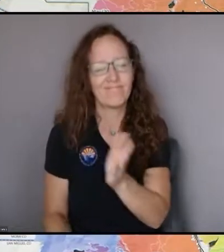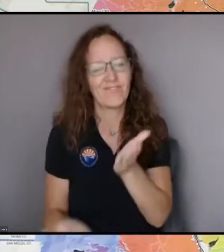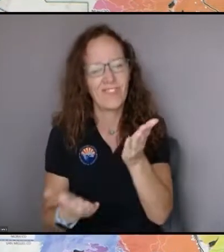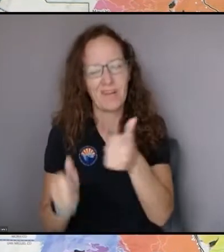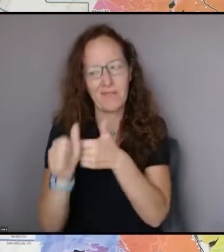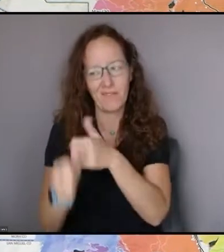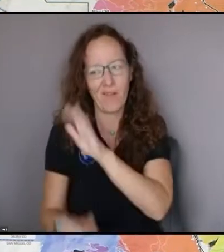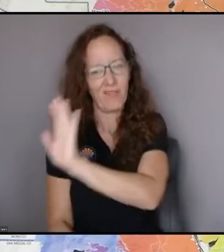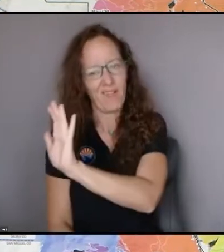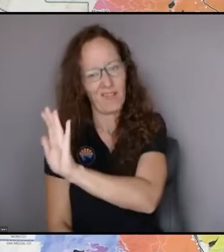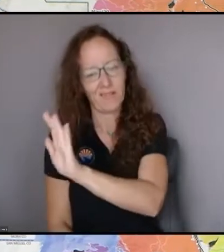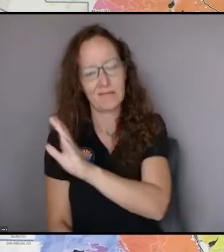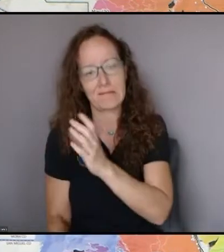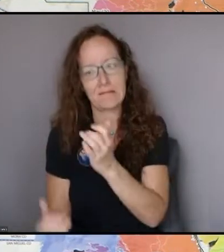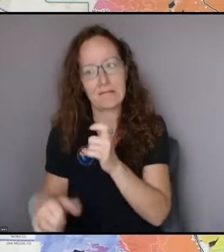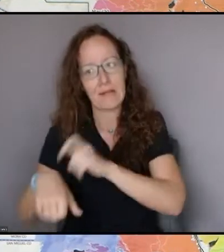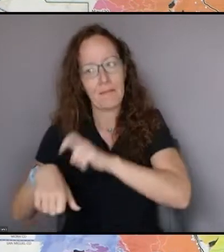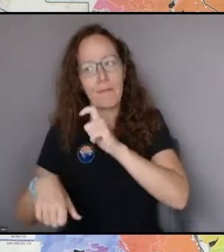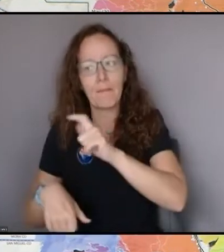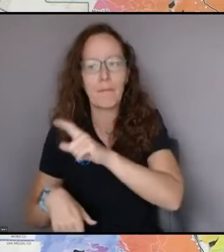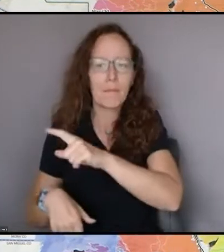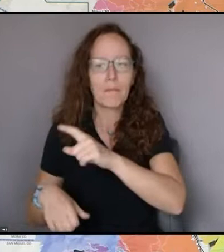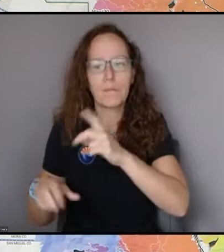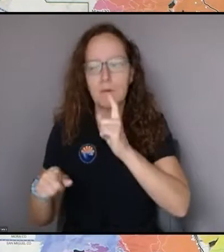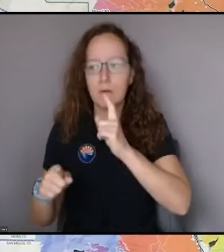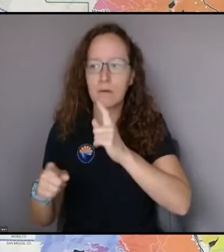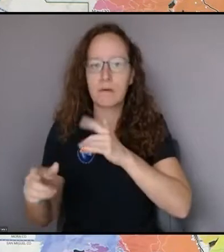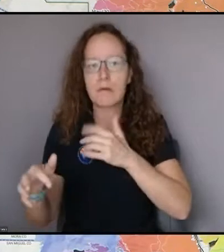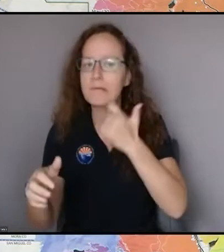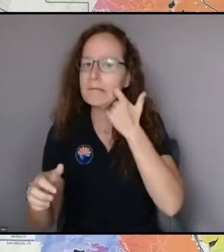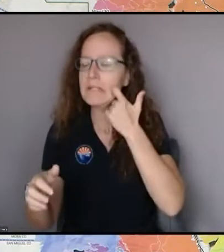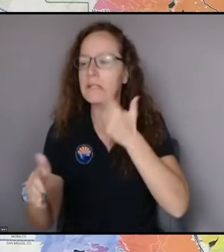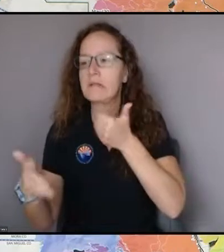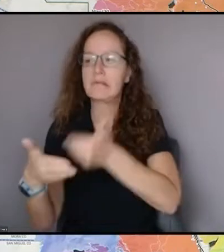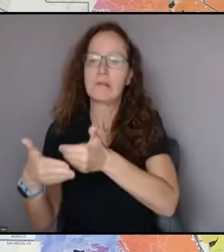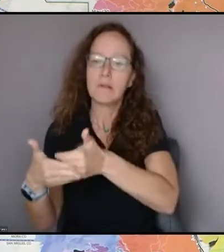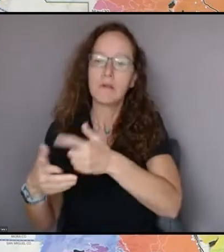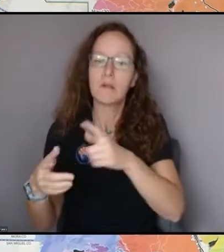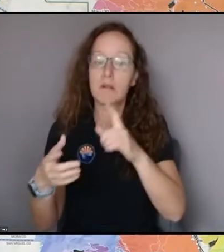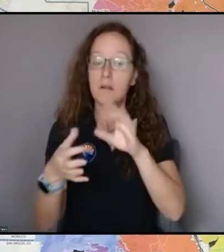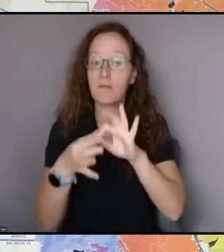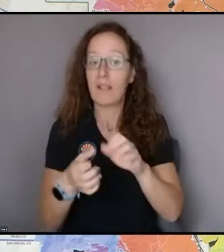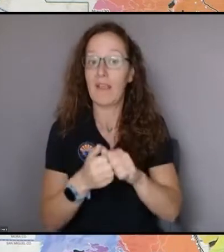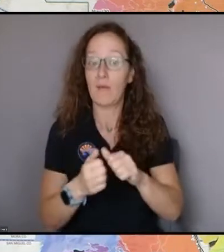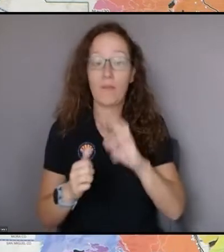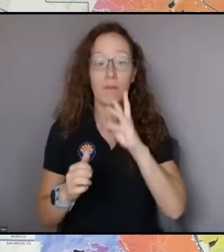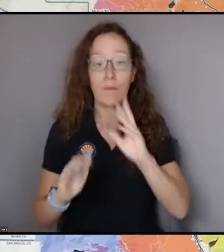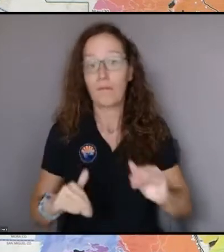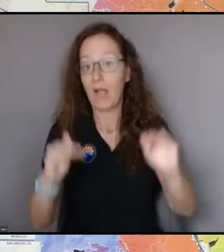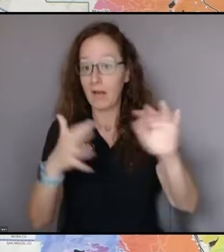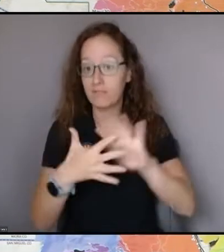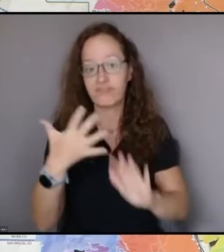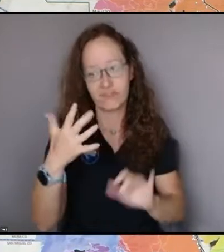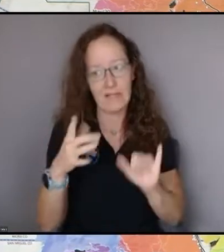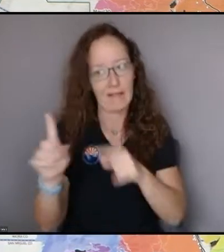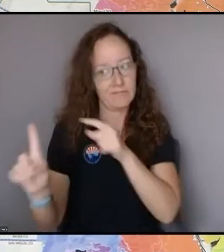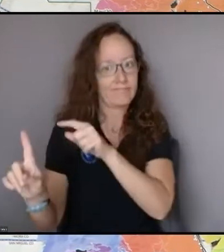comes to the timing of flooding or anything like that that may occur. The other thing that I wanted to touch on is: Water